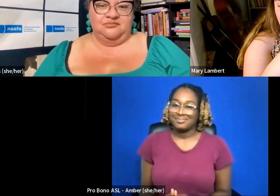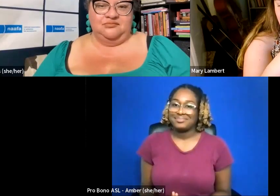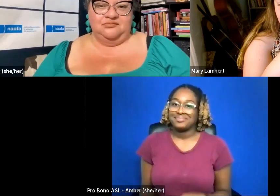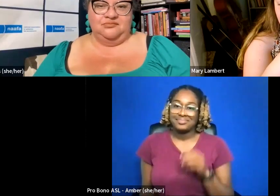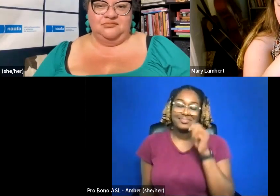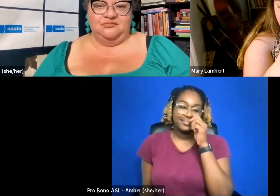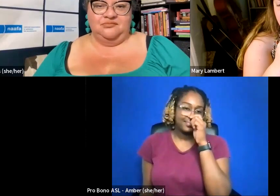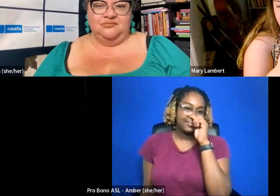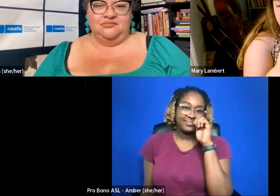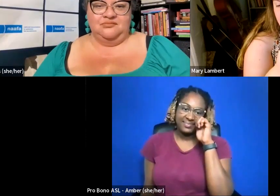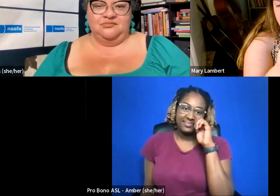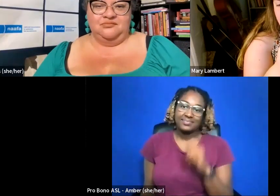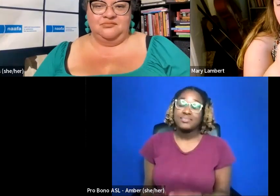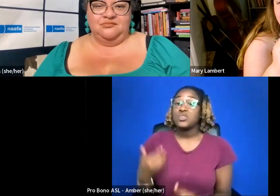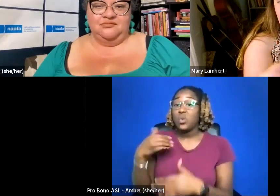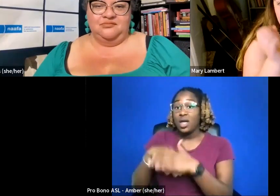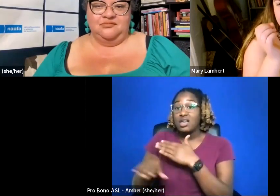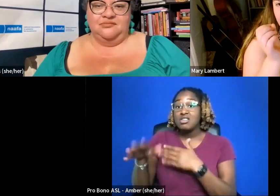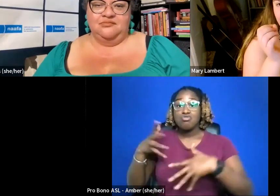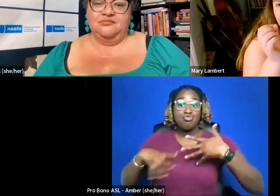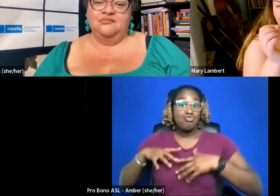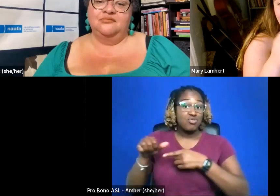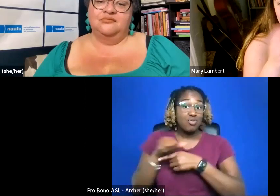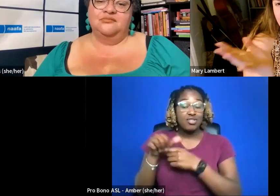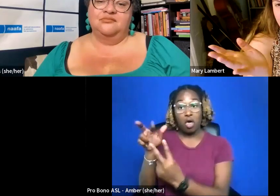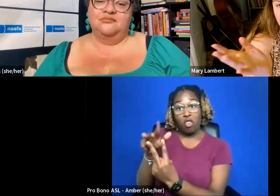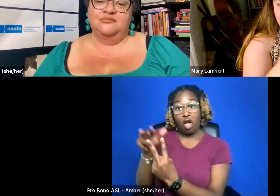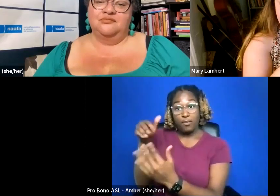so we were in the dress rehearsal. The couples come in and I just lose it.